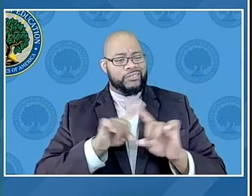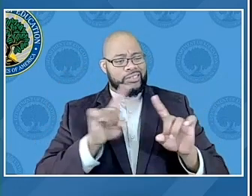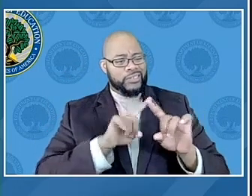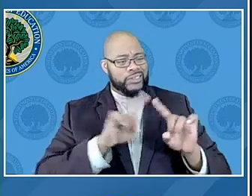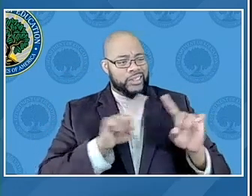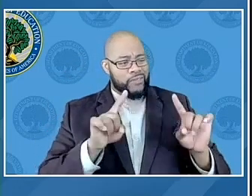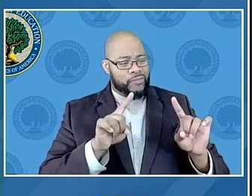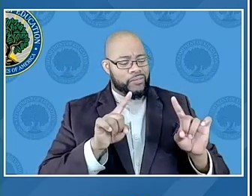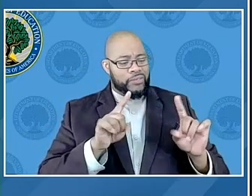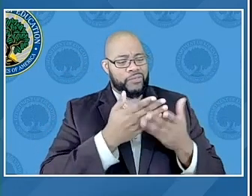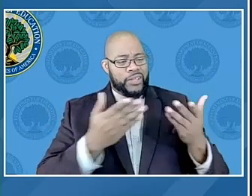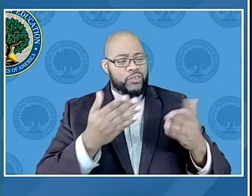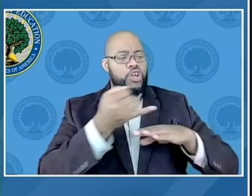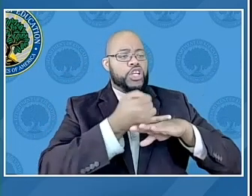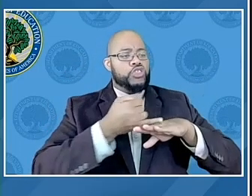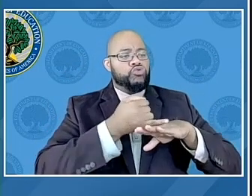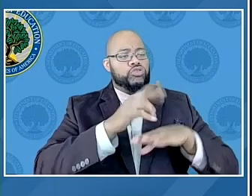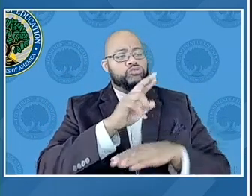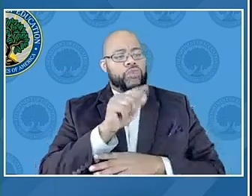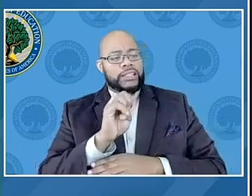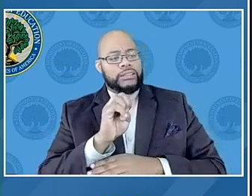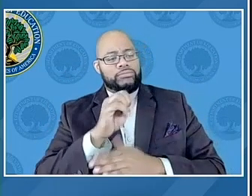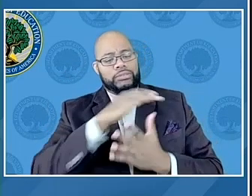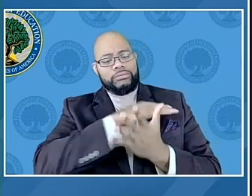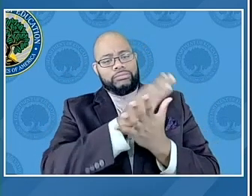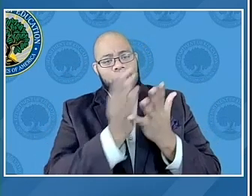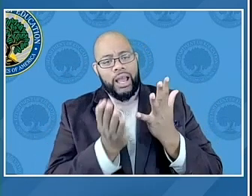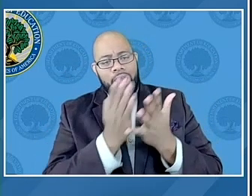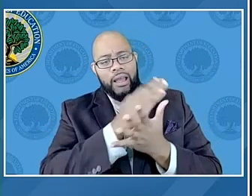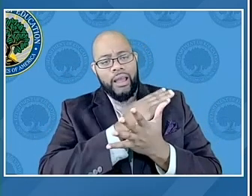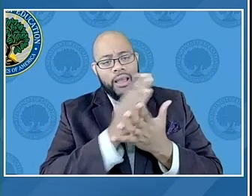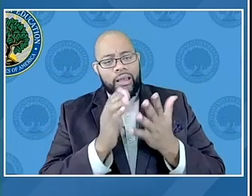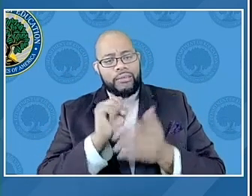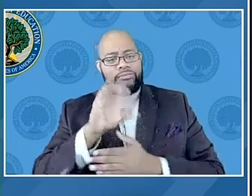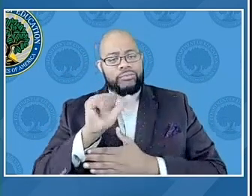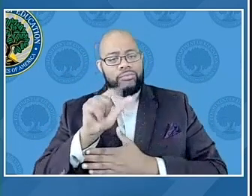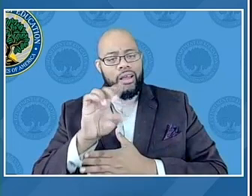interest rate scale, right, based on one's